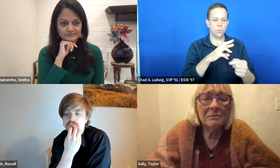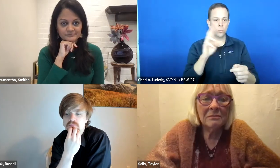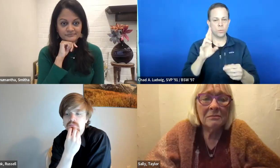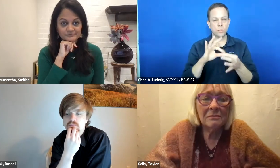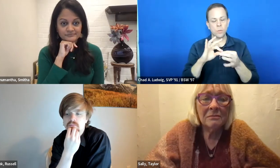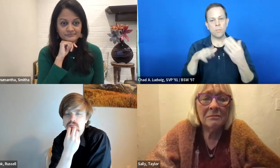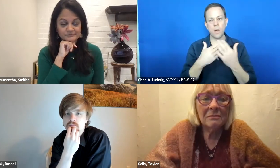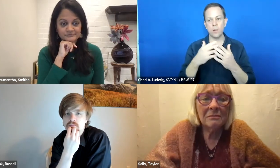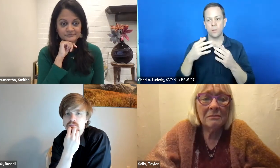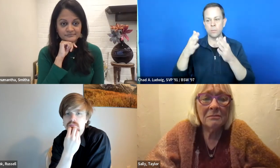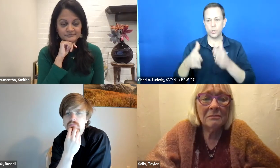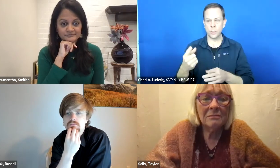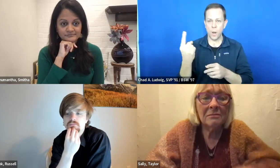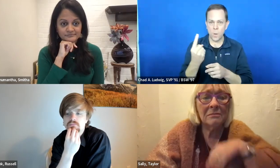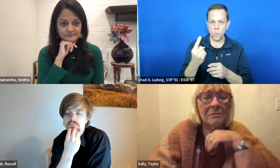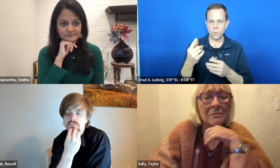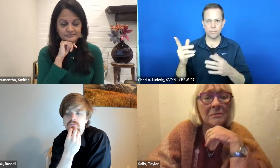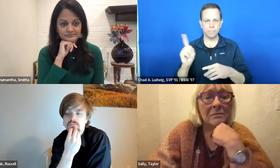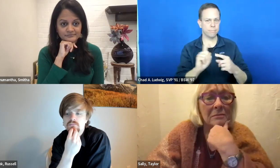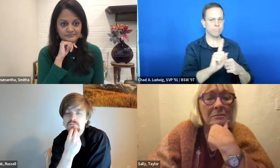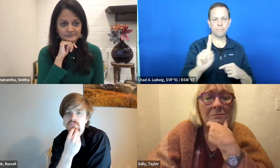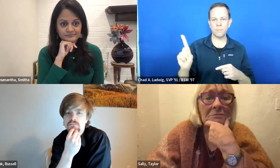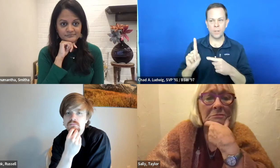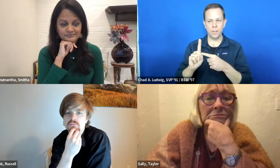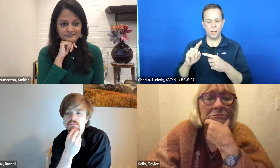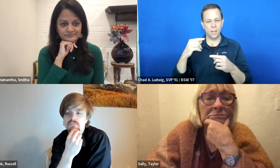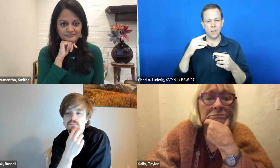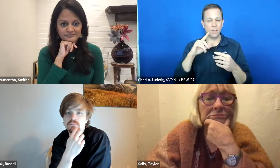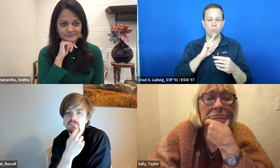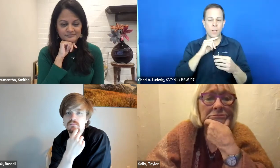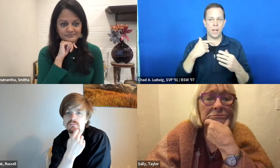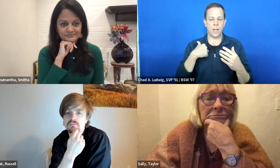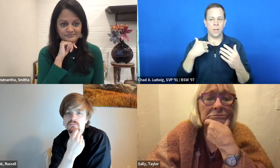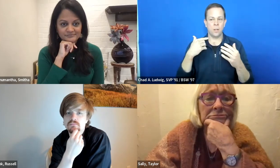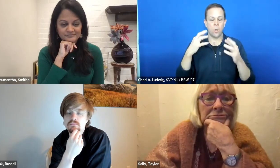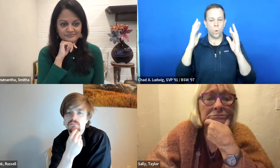no access to information, and, like Russell said, you know, sometimes there's a family member or friend